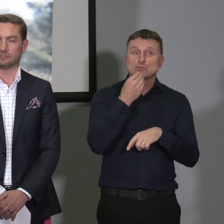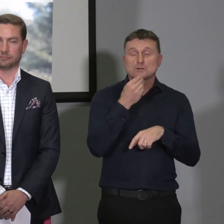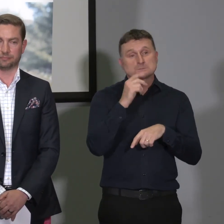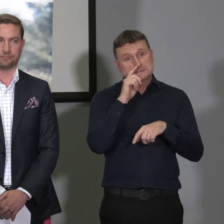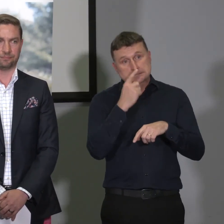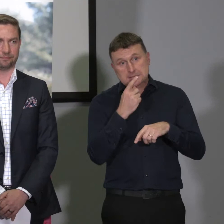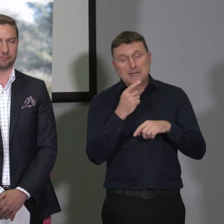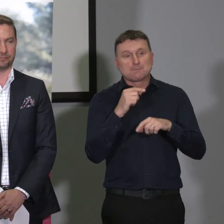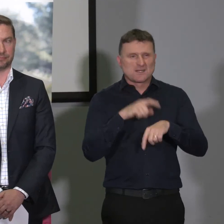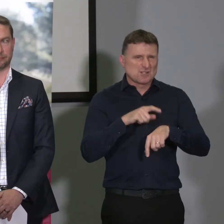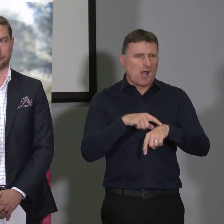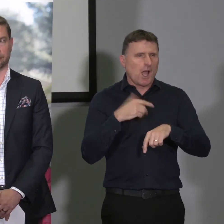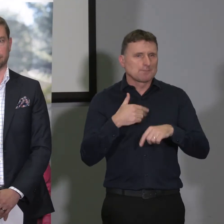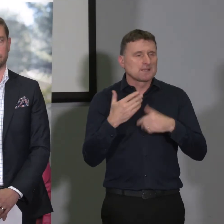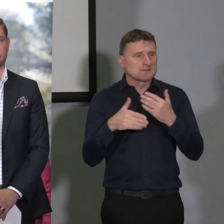Christmas but it's going to take some time as we work